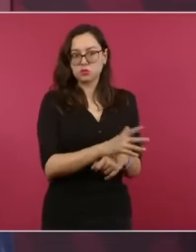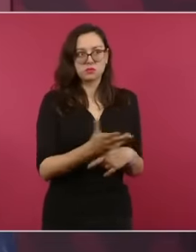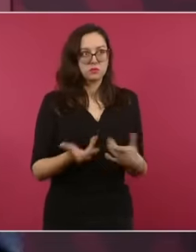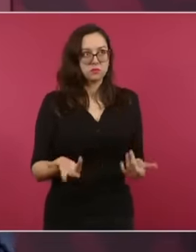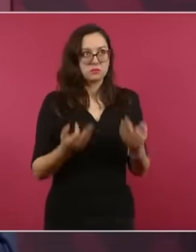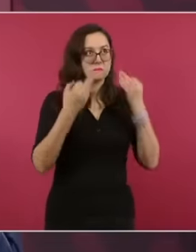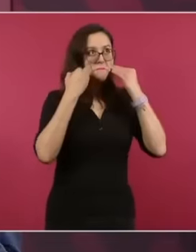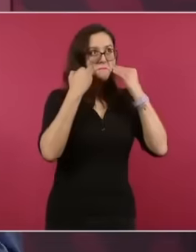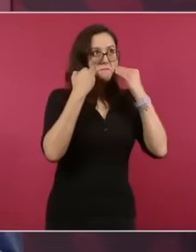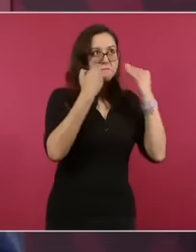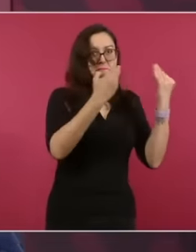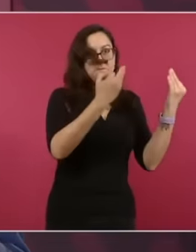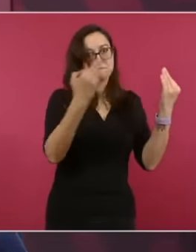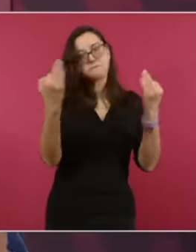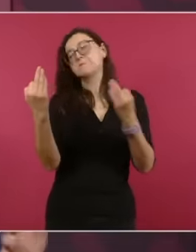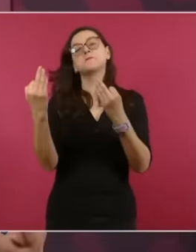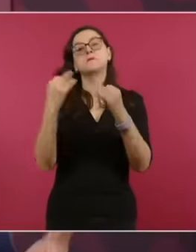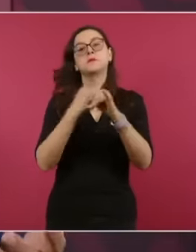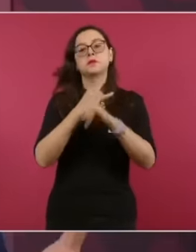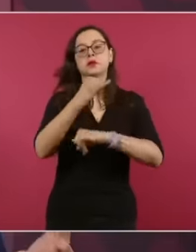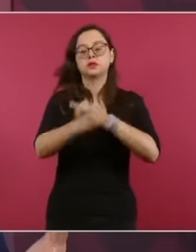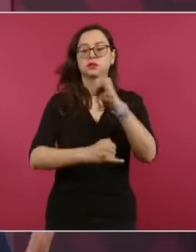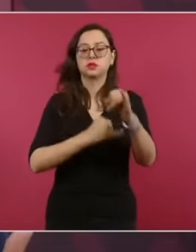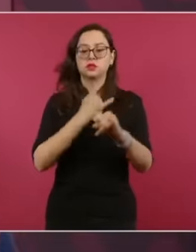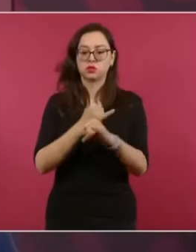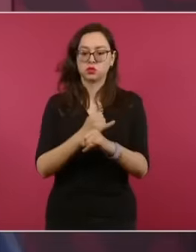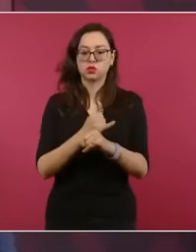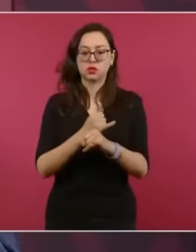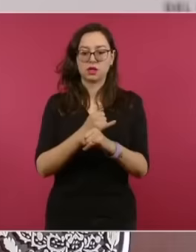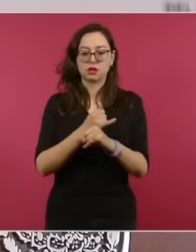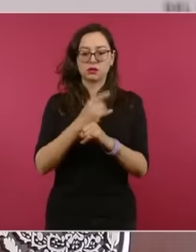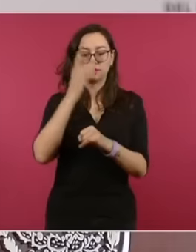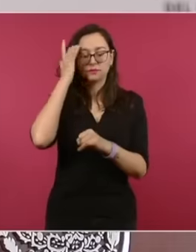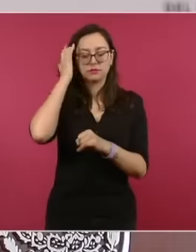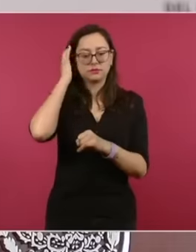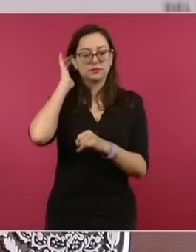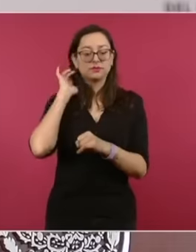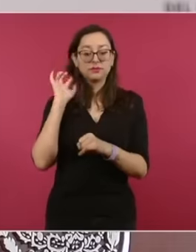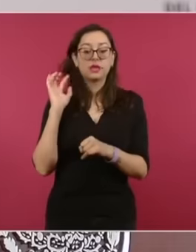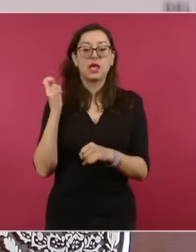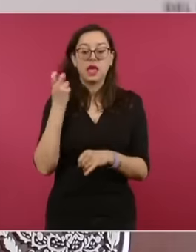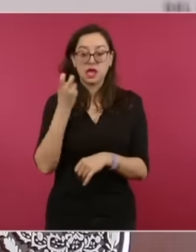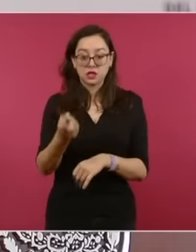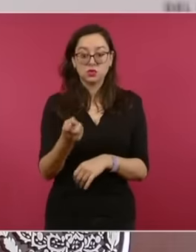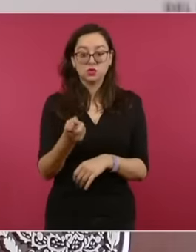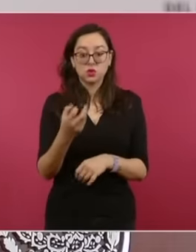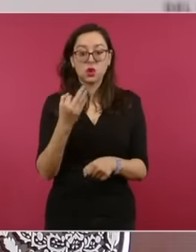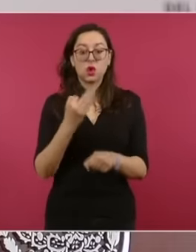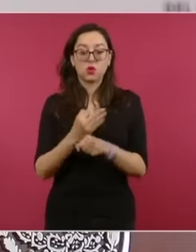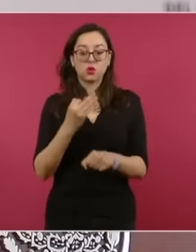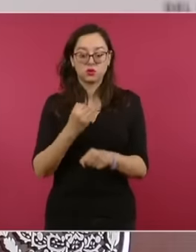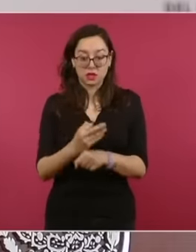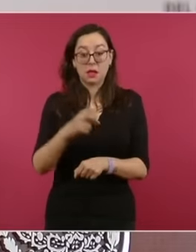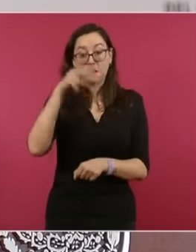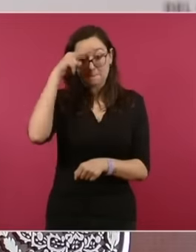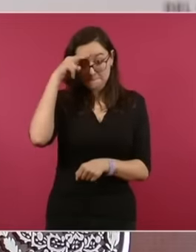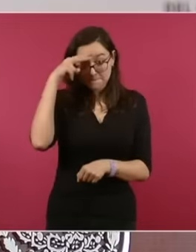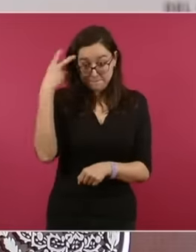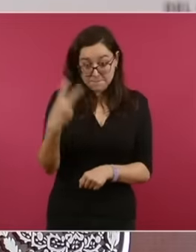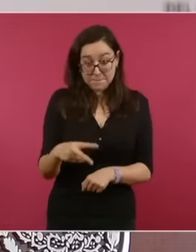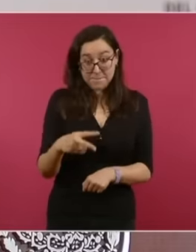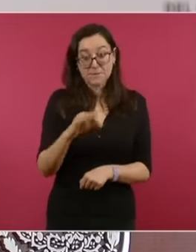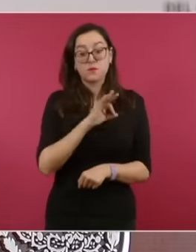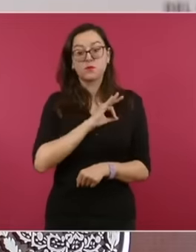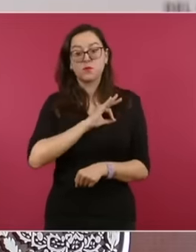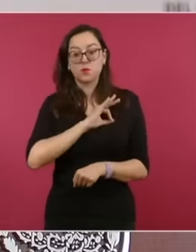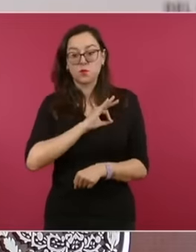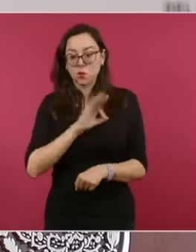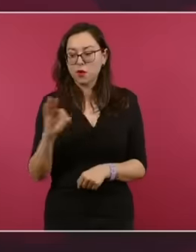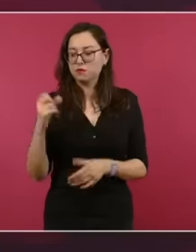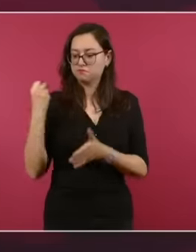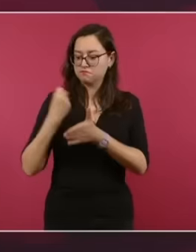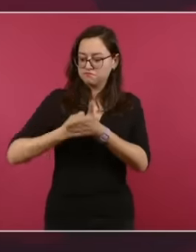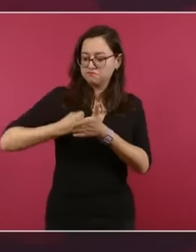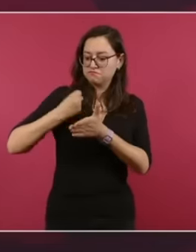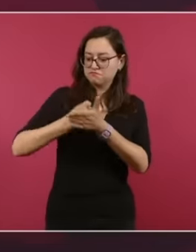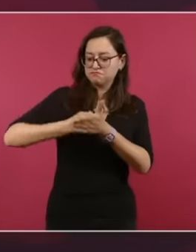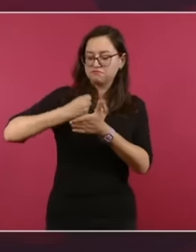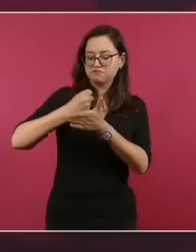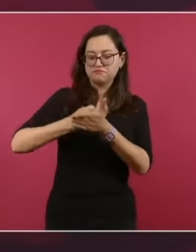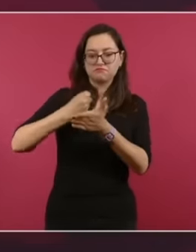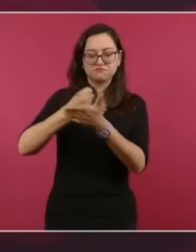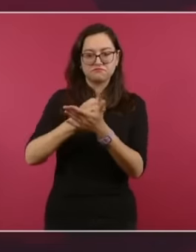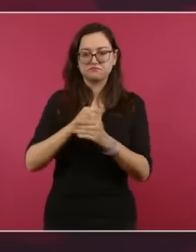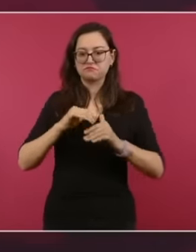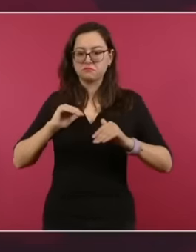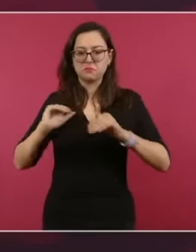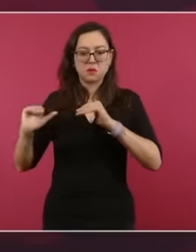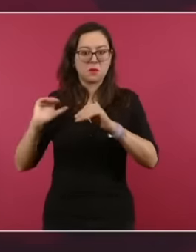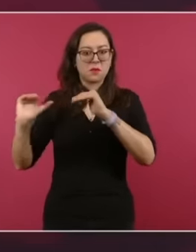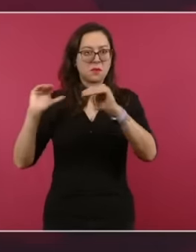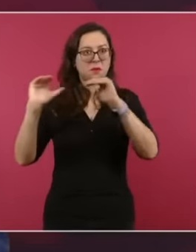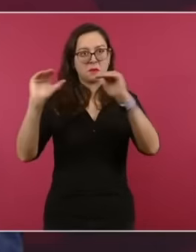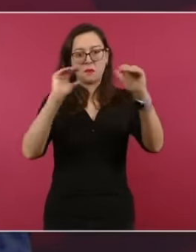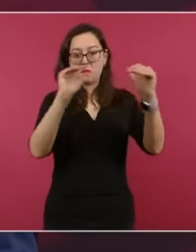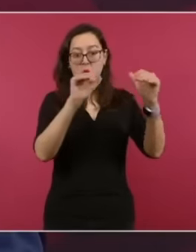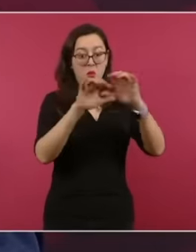for Mexico, as is being done, to lead a global movement to provide protection to